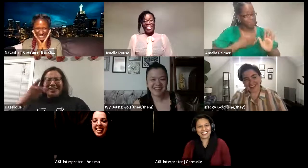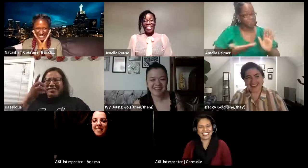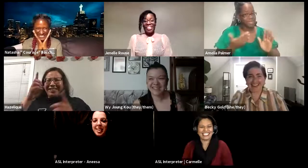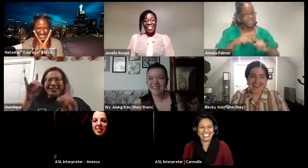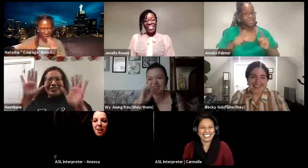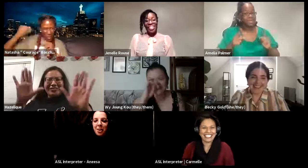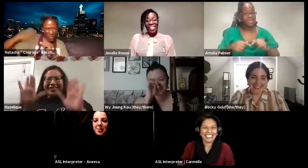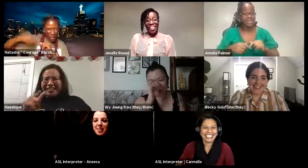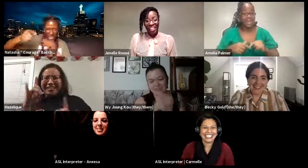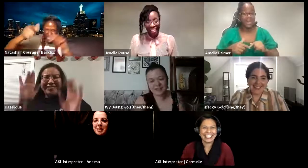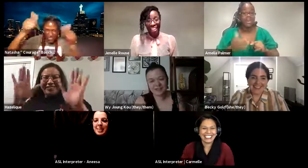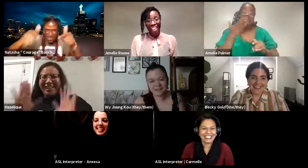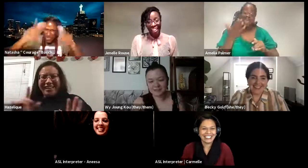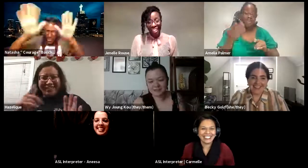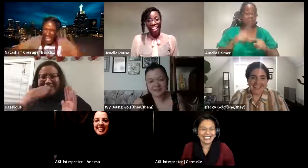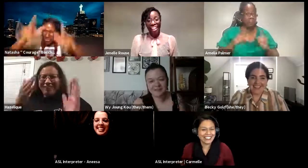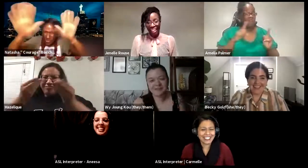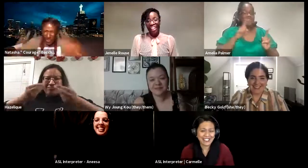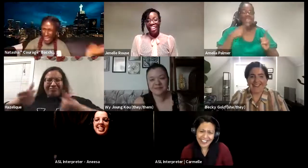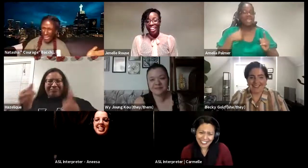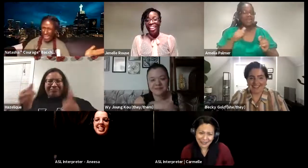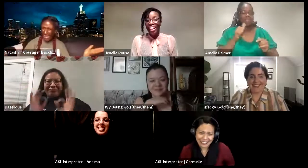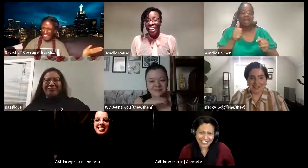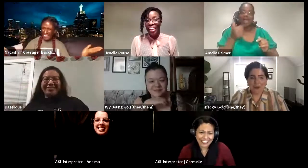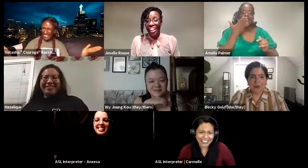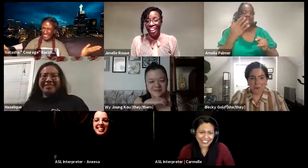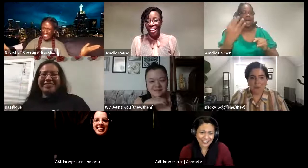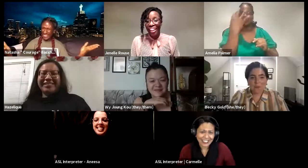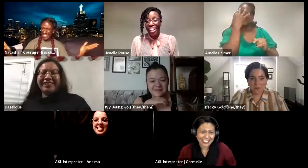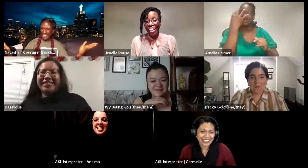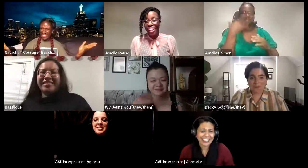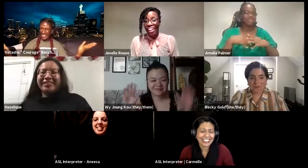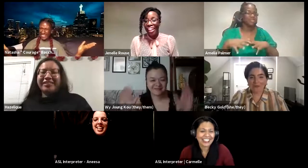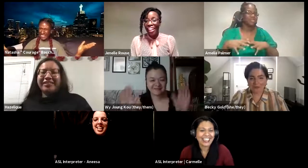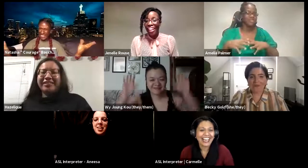i felt kind of awkward i must admit - you did great! dominique is saying, you did great - thank you,